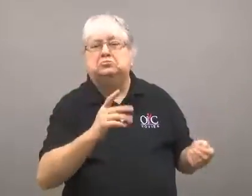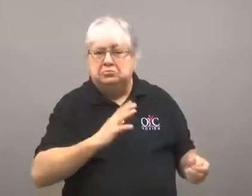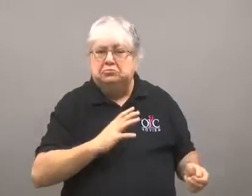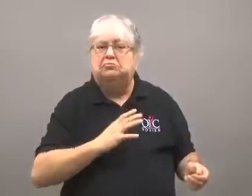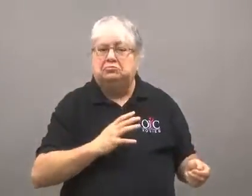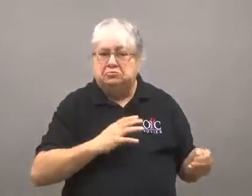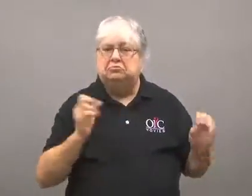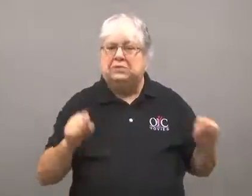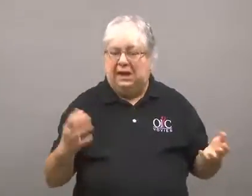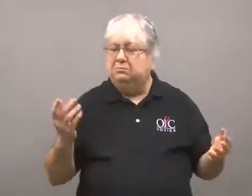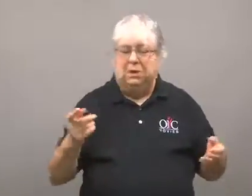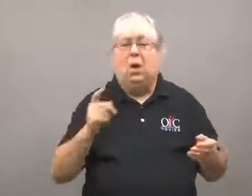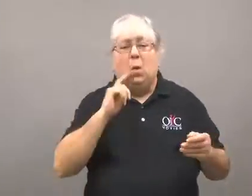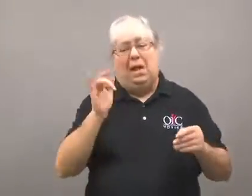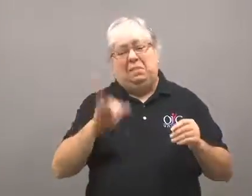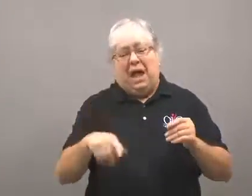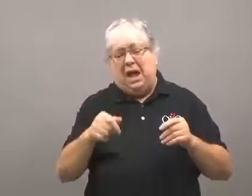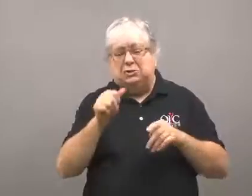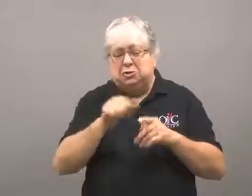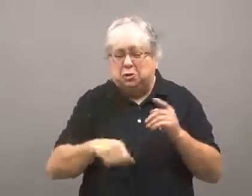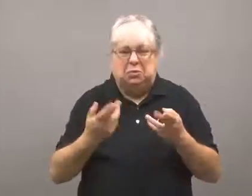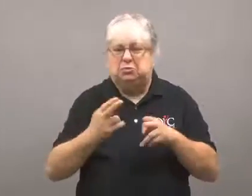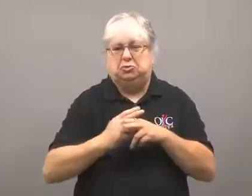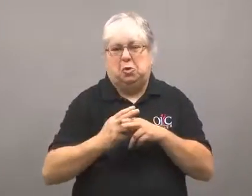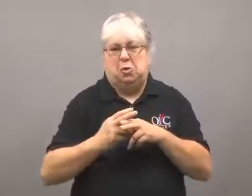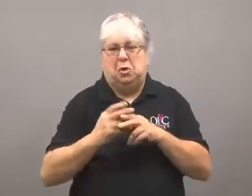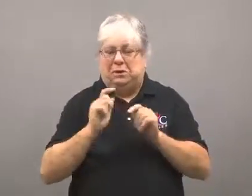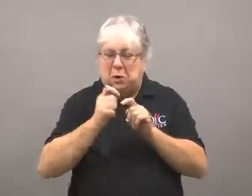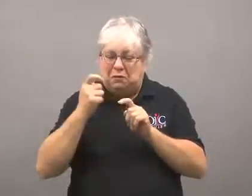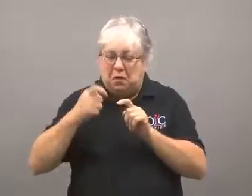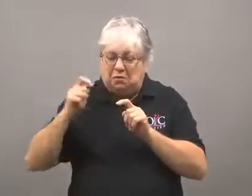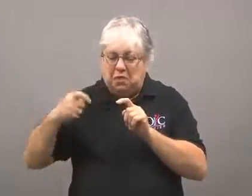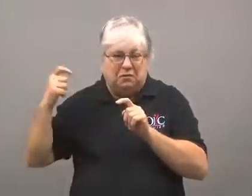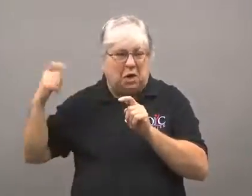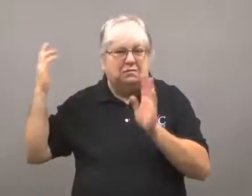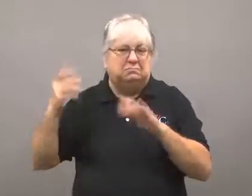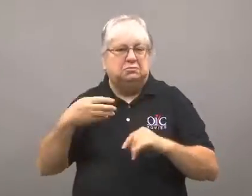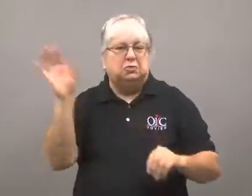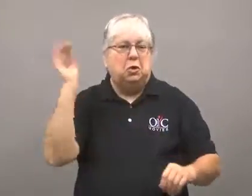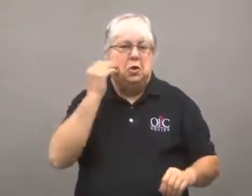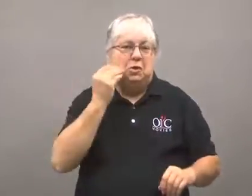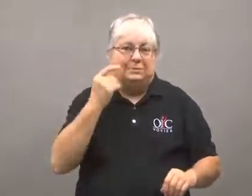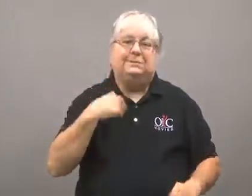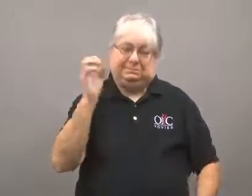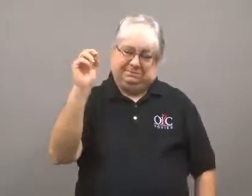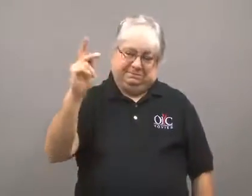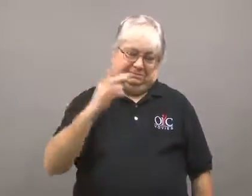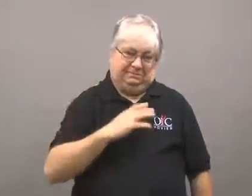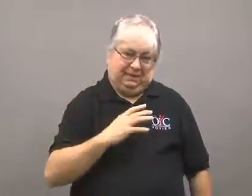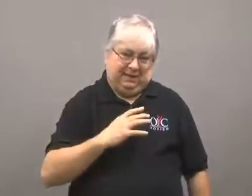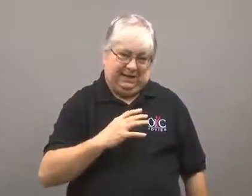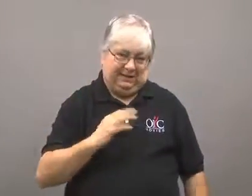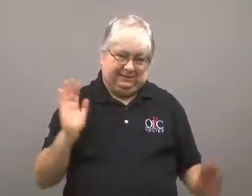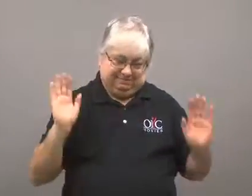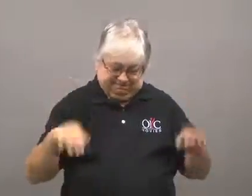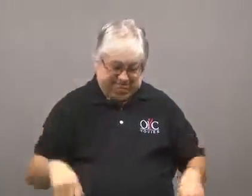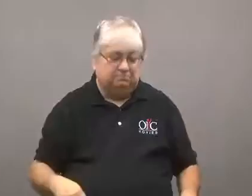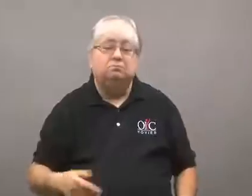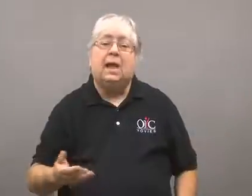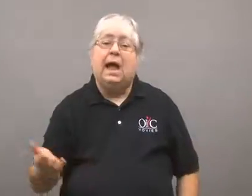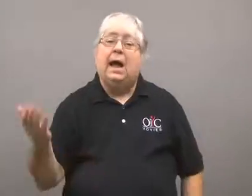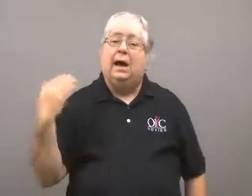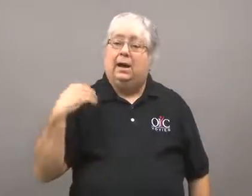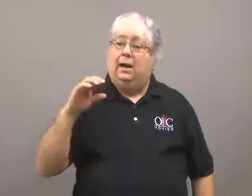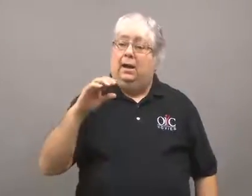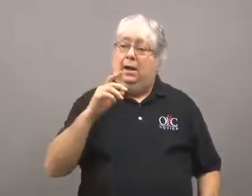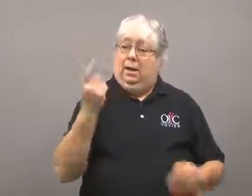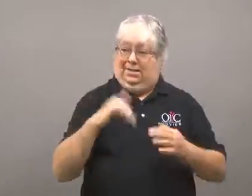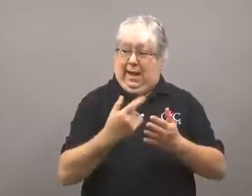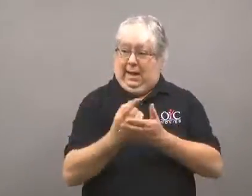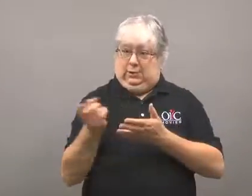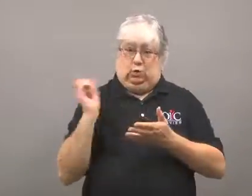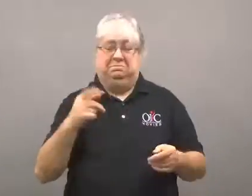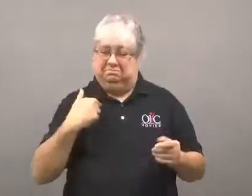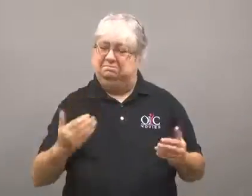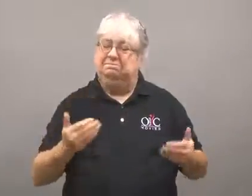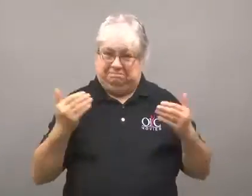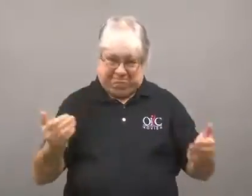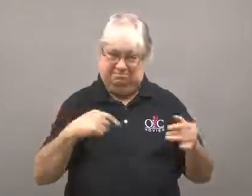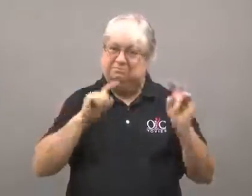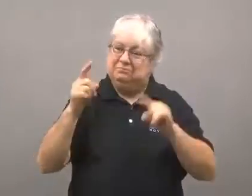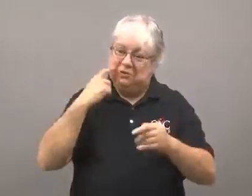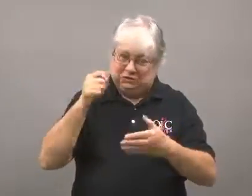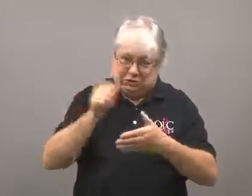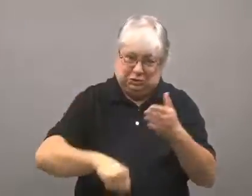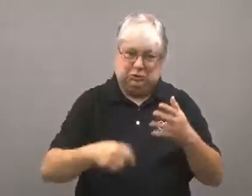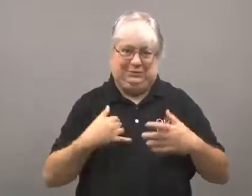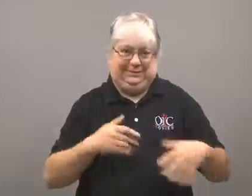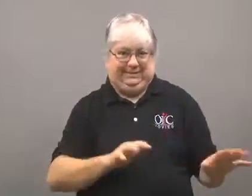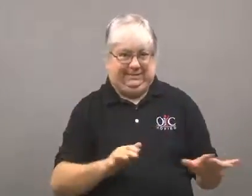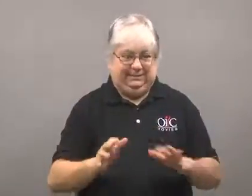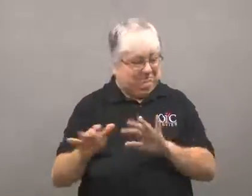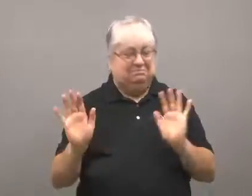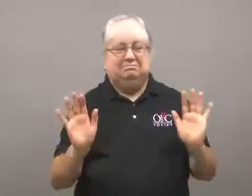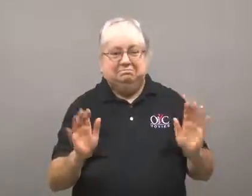They bothered me the worst, and caused the repeated fluid buildups. He agreed and said that could be done. It would be a short outpatient surgery.